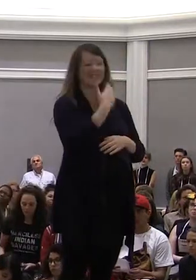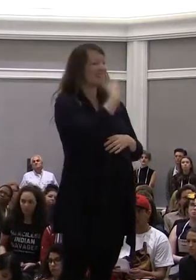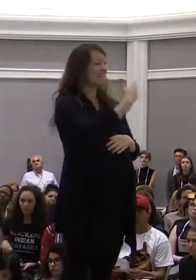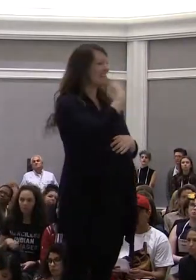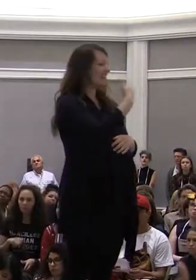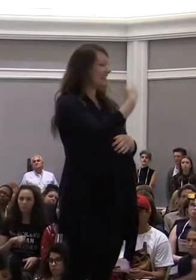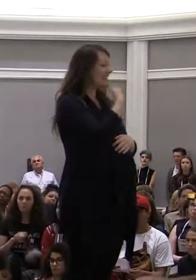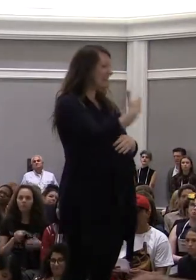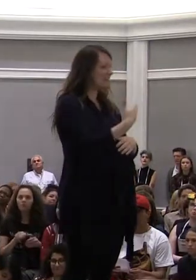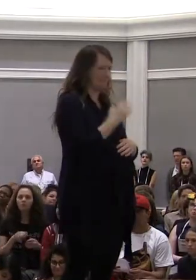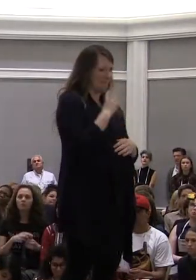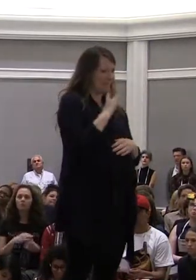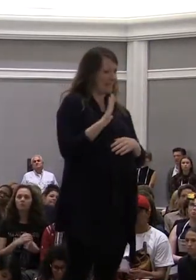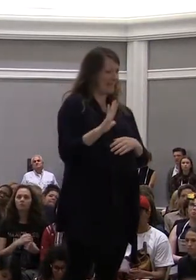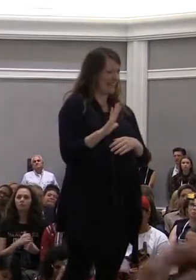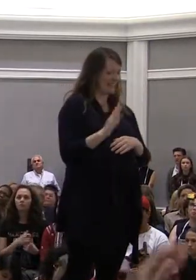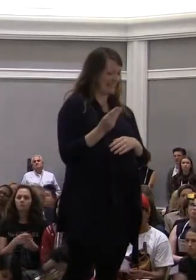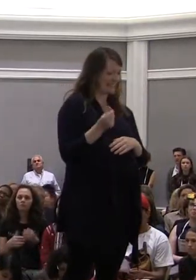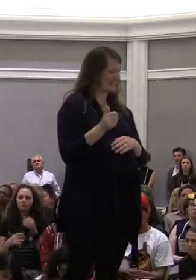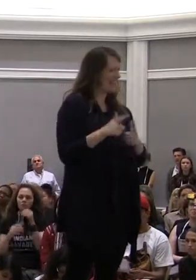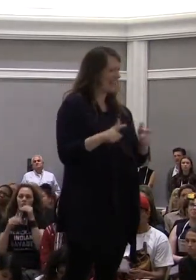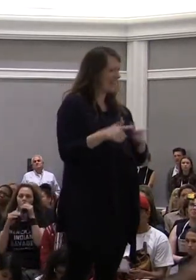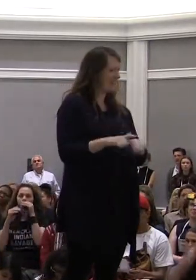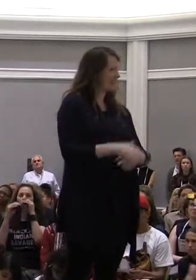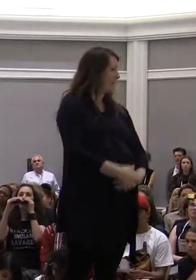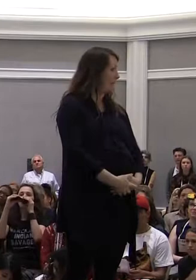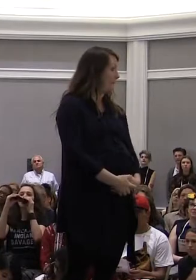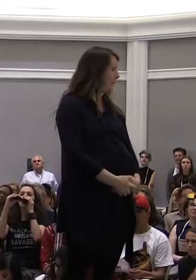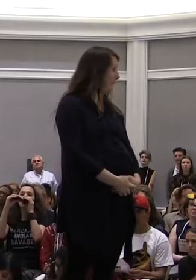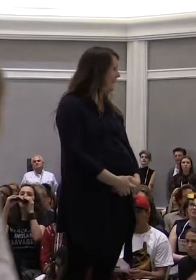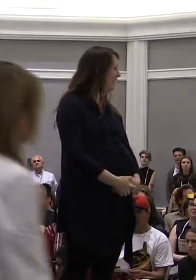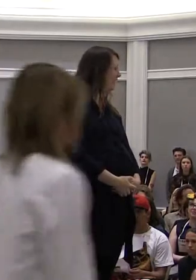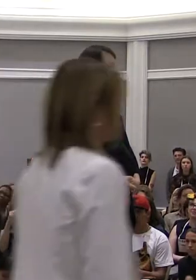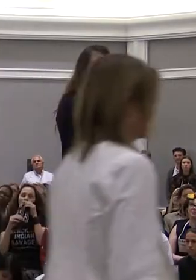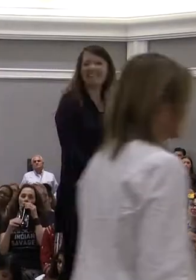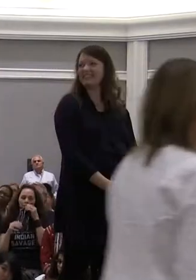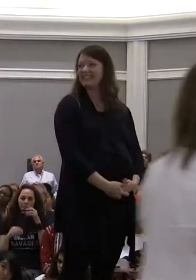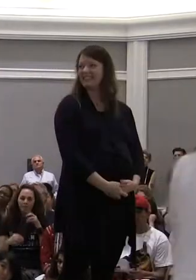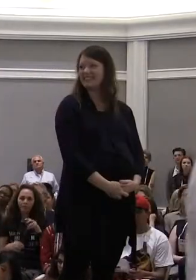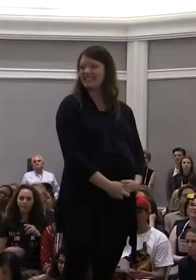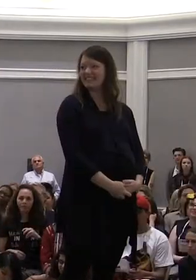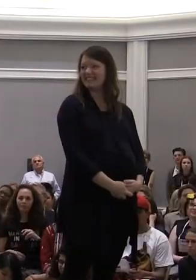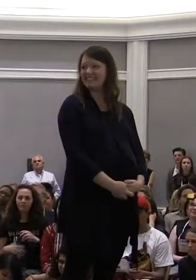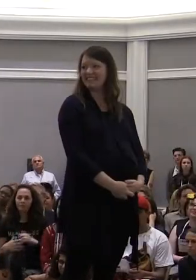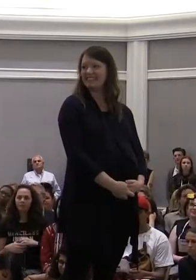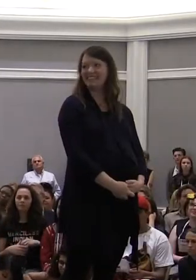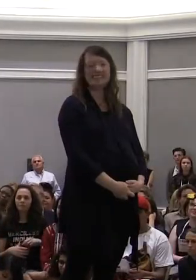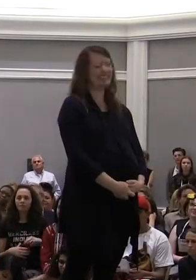(speaking in a foreign language)